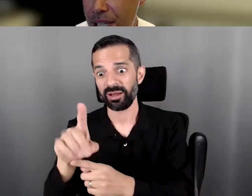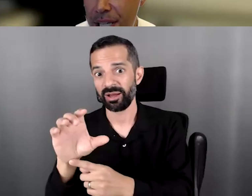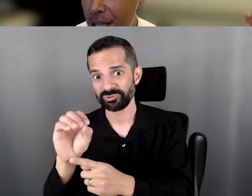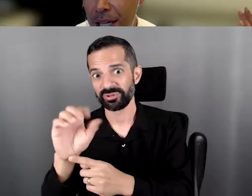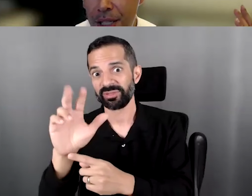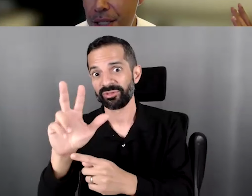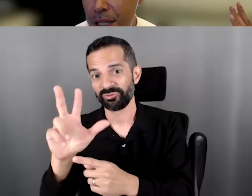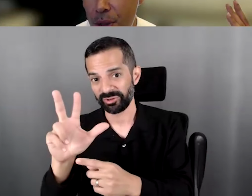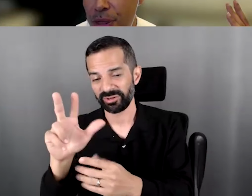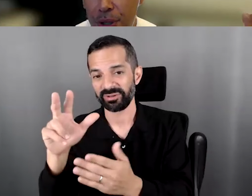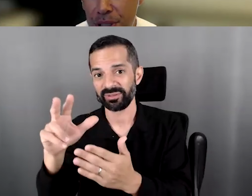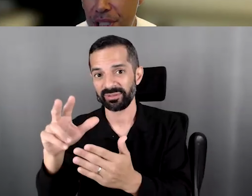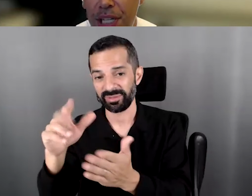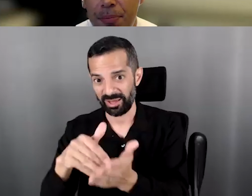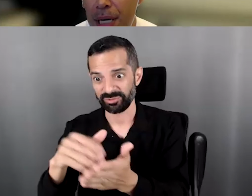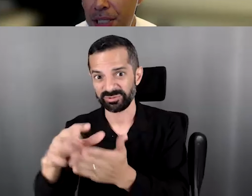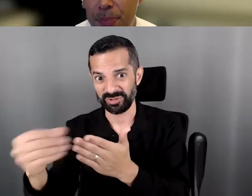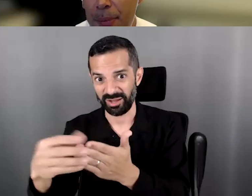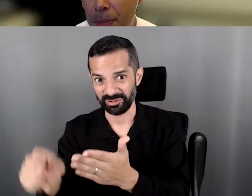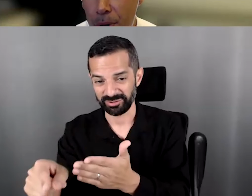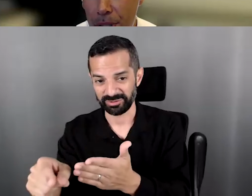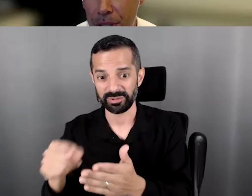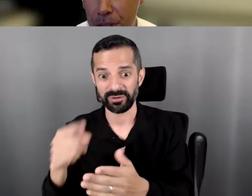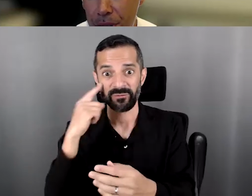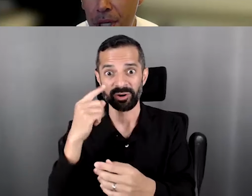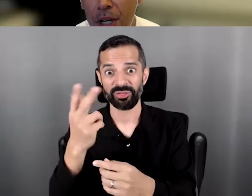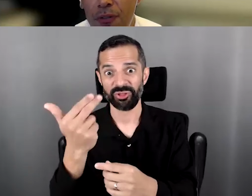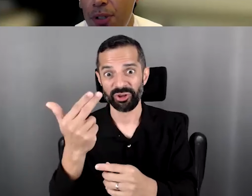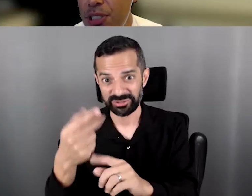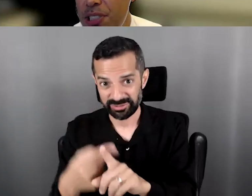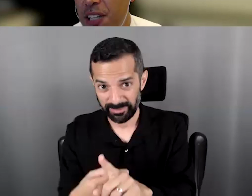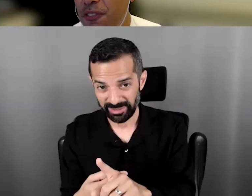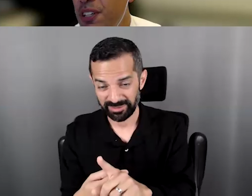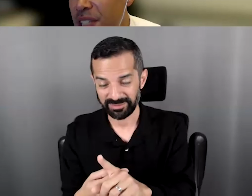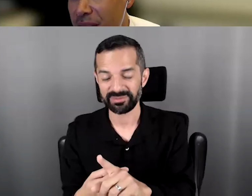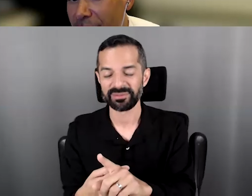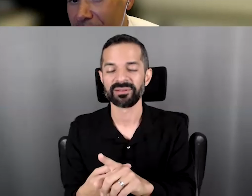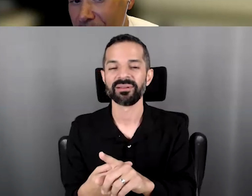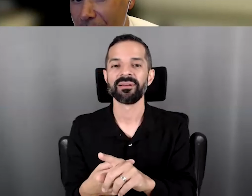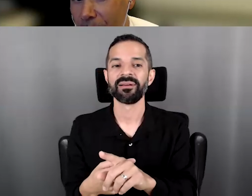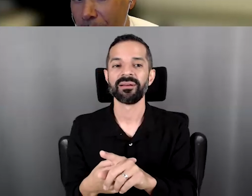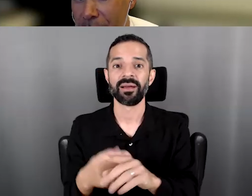That'll take, you know, 13 months, maybe more to do versus the $50,000